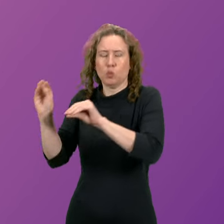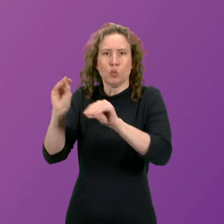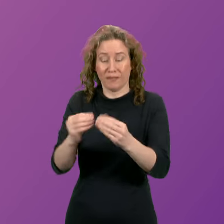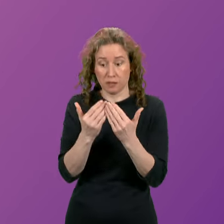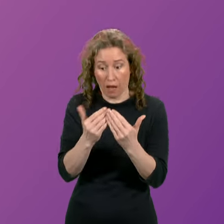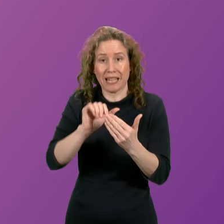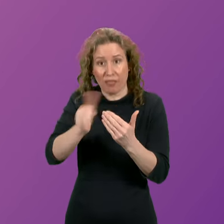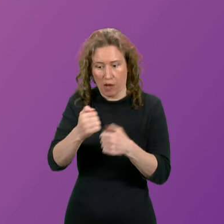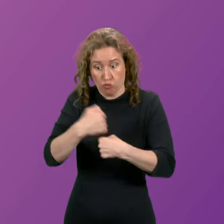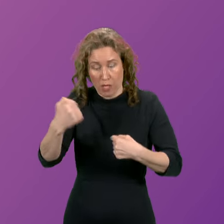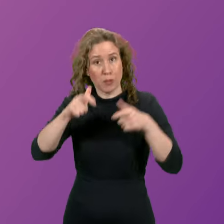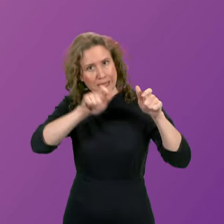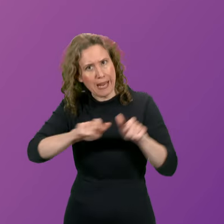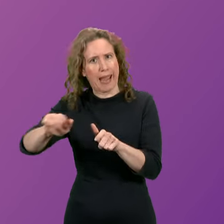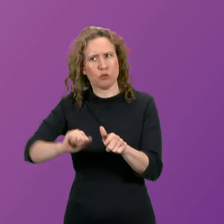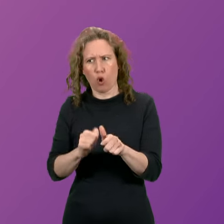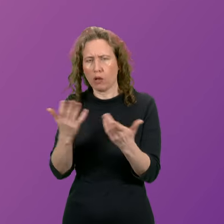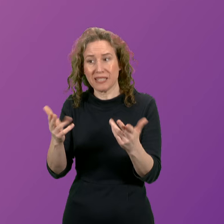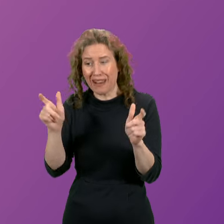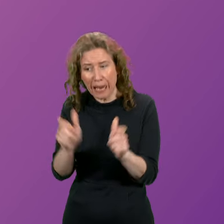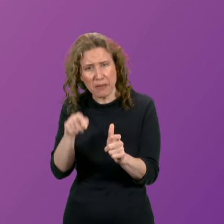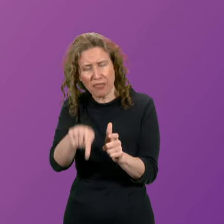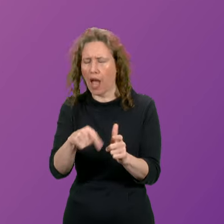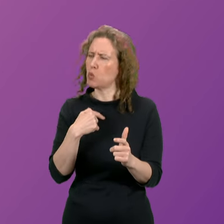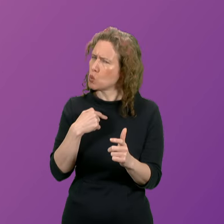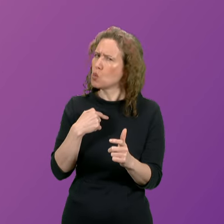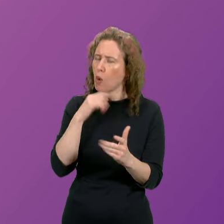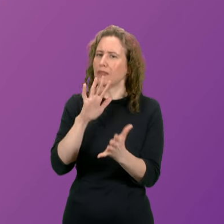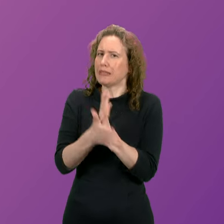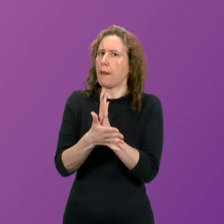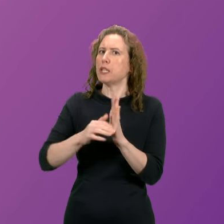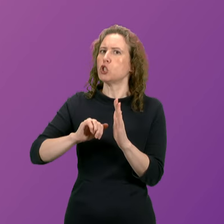after graduation would damage the higher education sector and our wider economy.